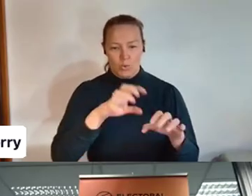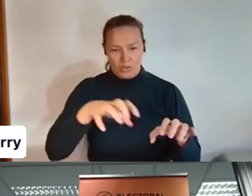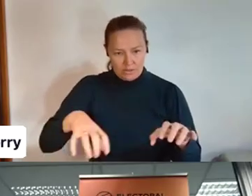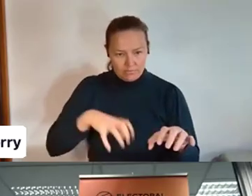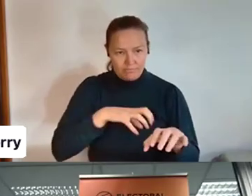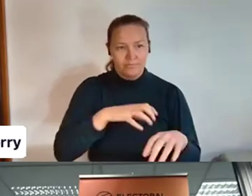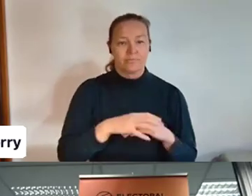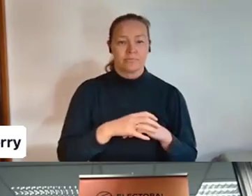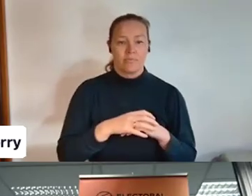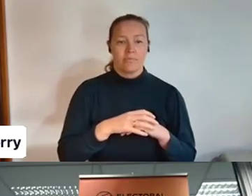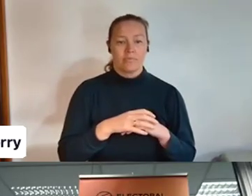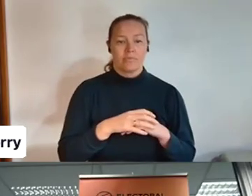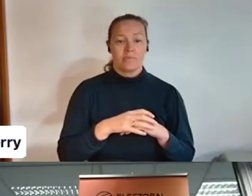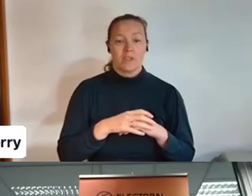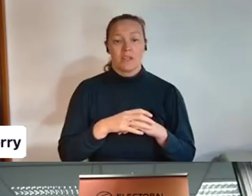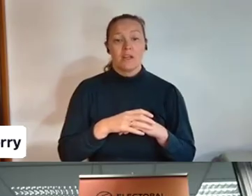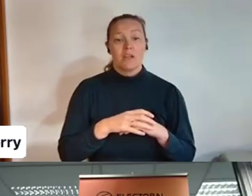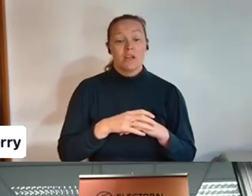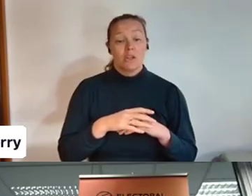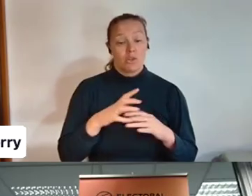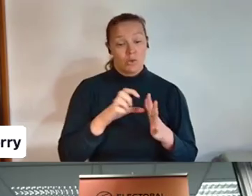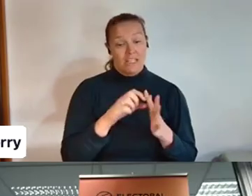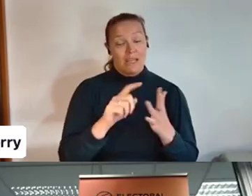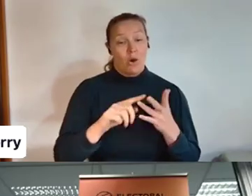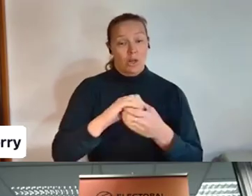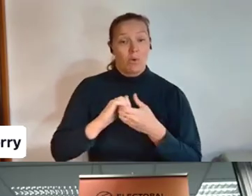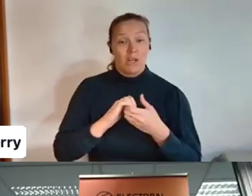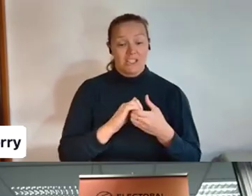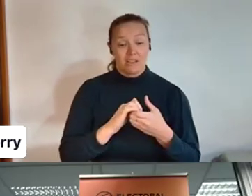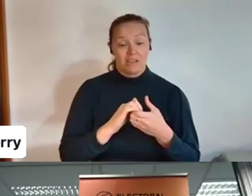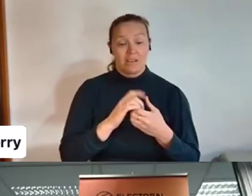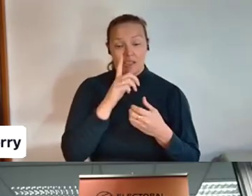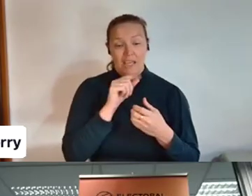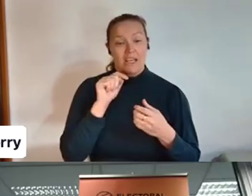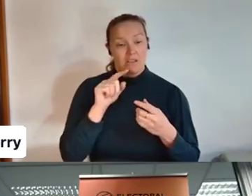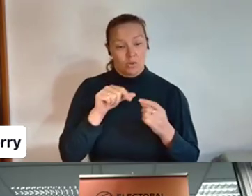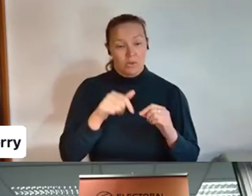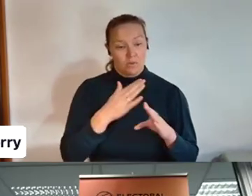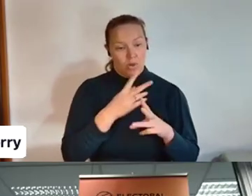So while the Coalition isn't the only group that can do this work, its inclusion alongside the